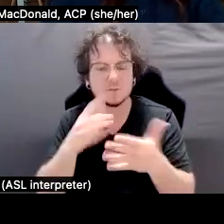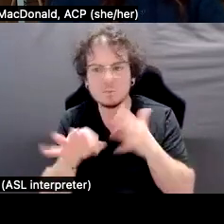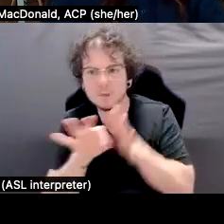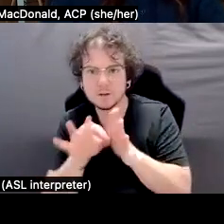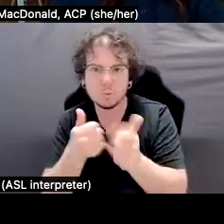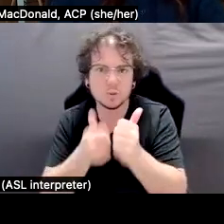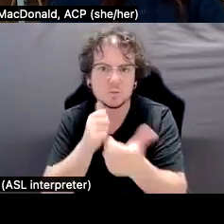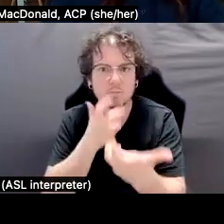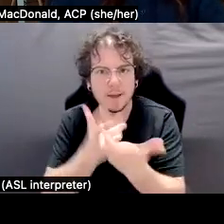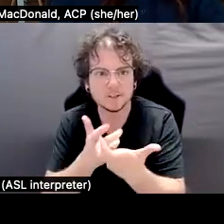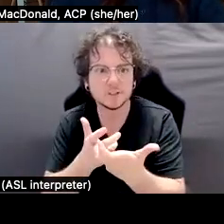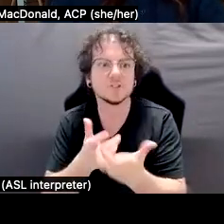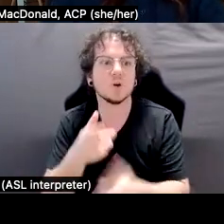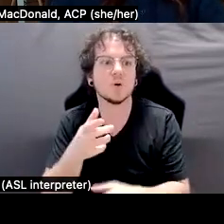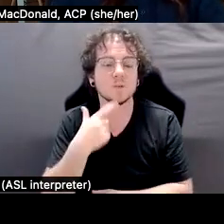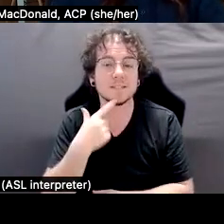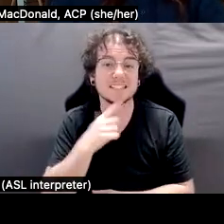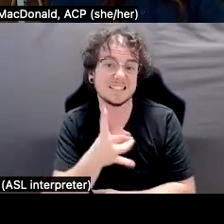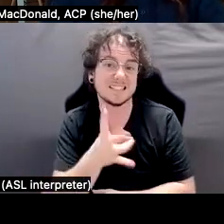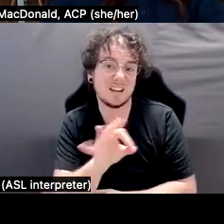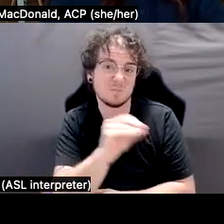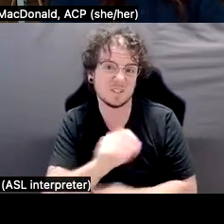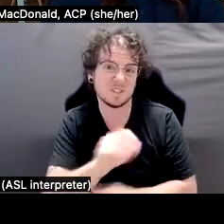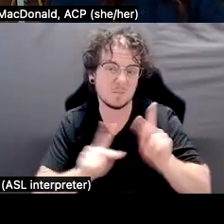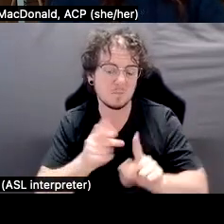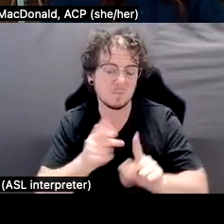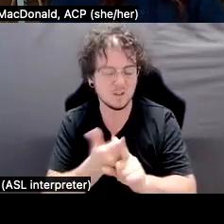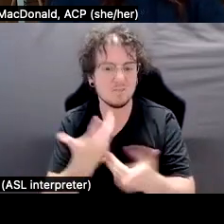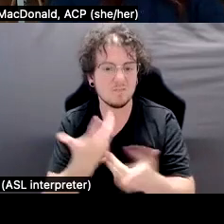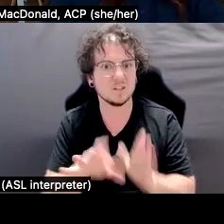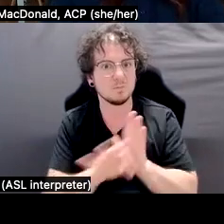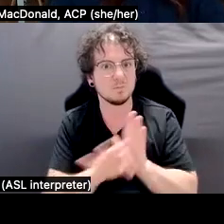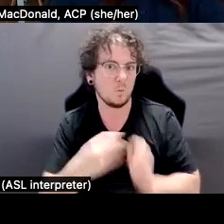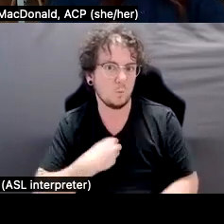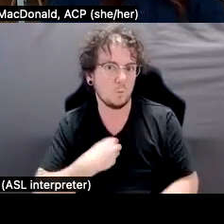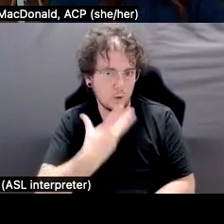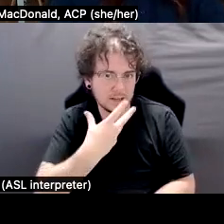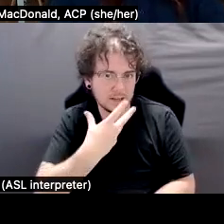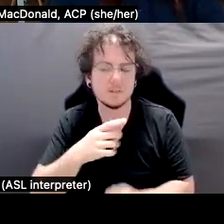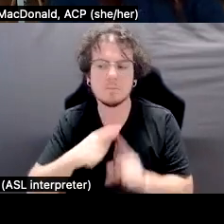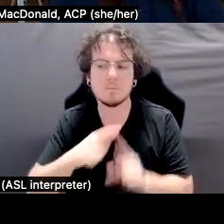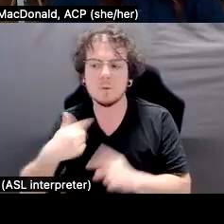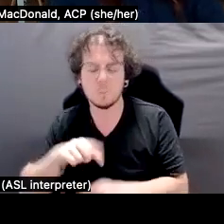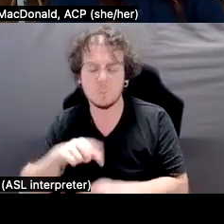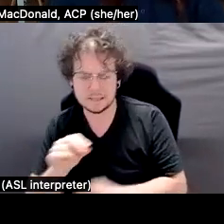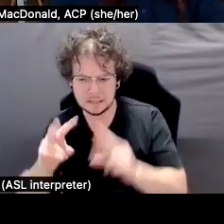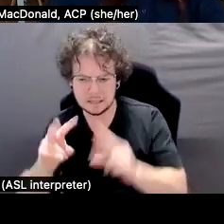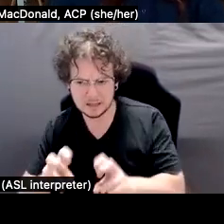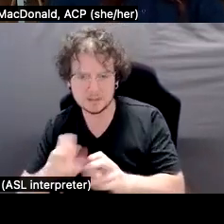79% of respondents did identify as white. But what we were able to analyse is that white